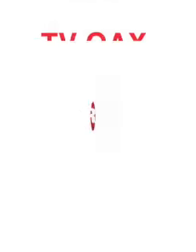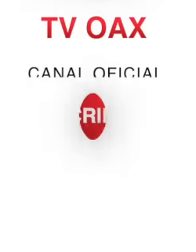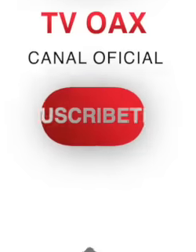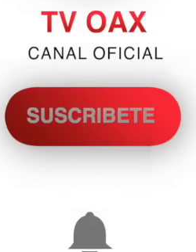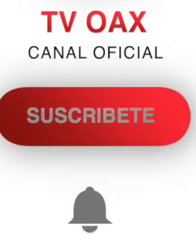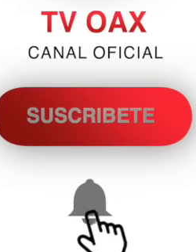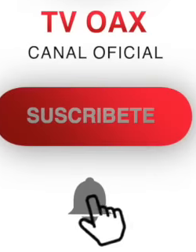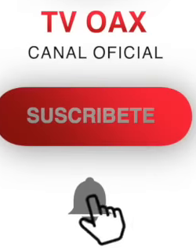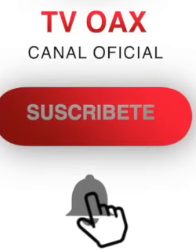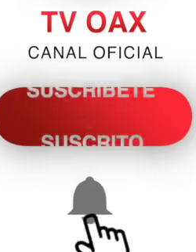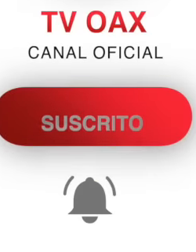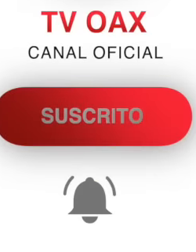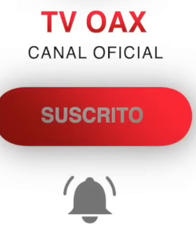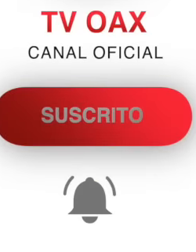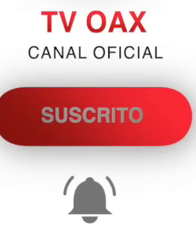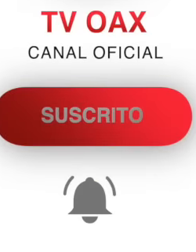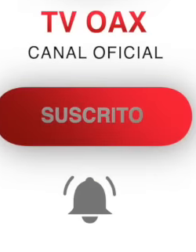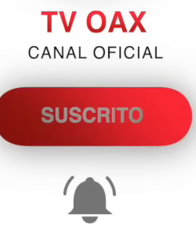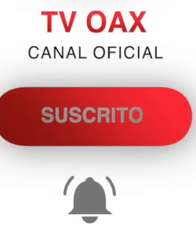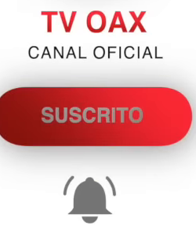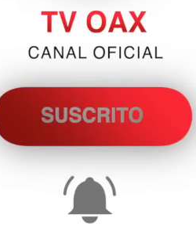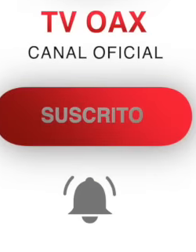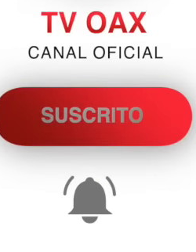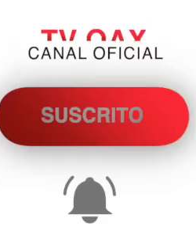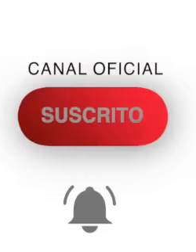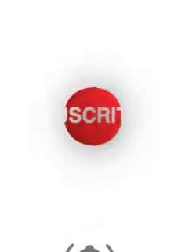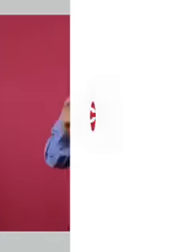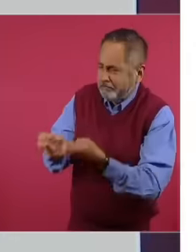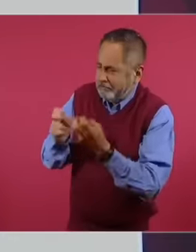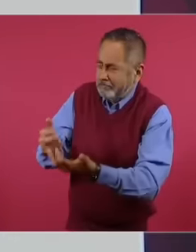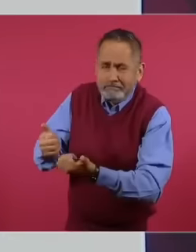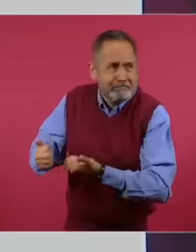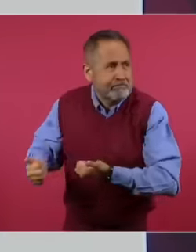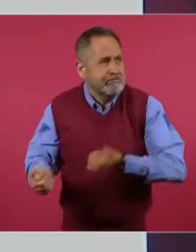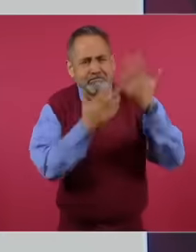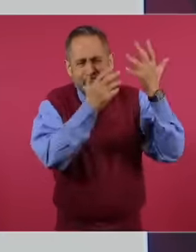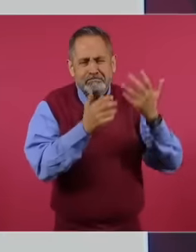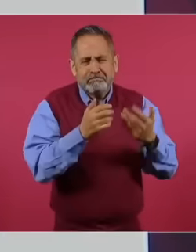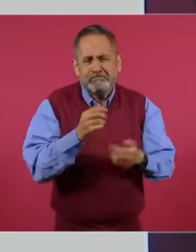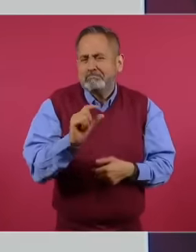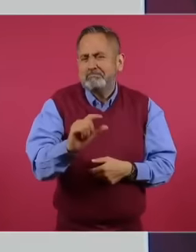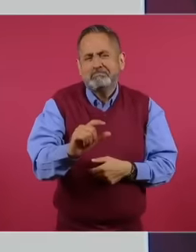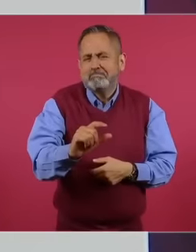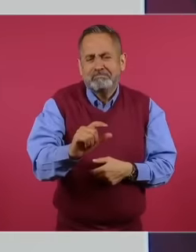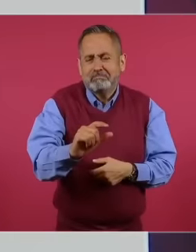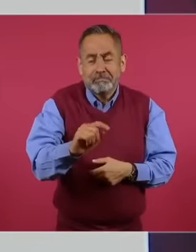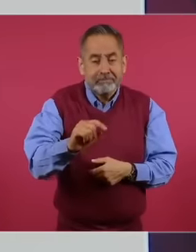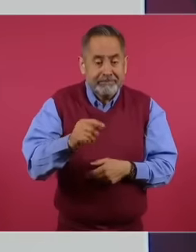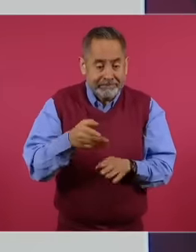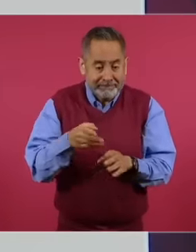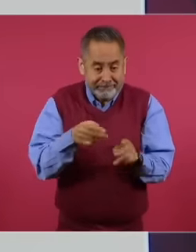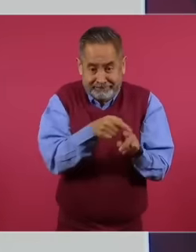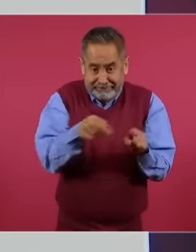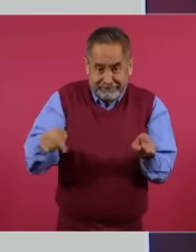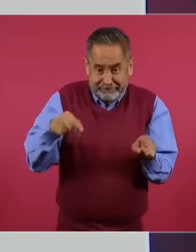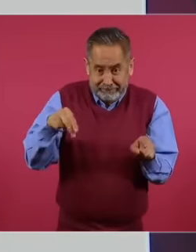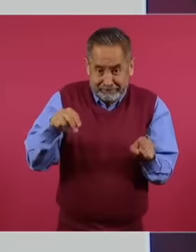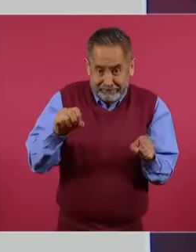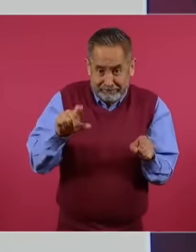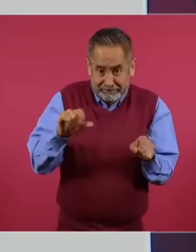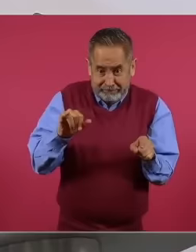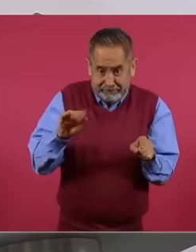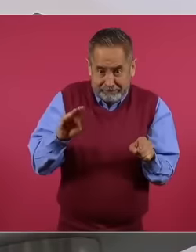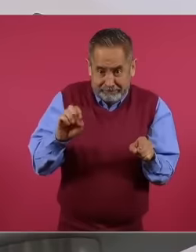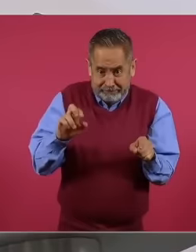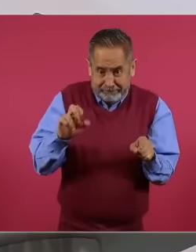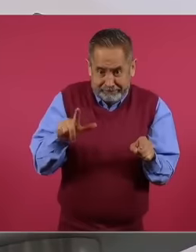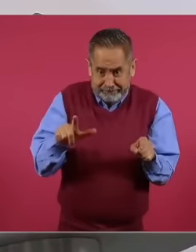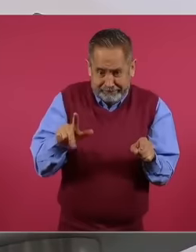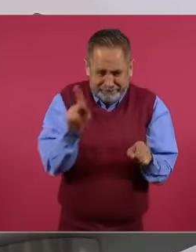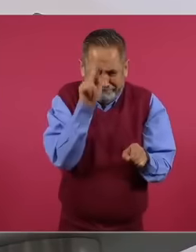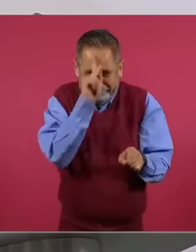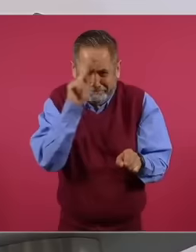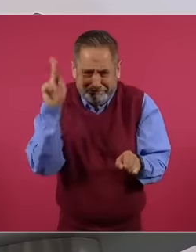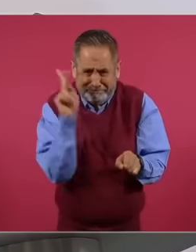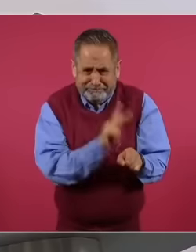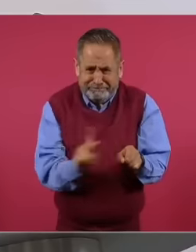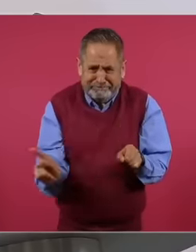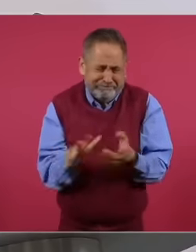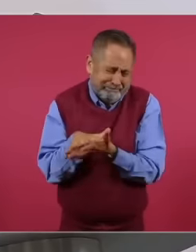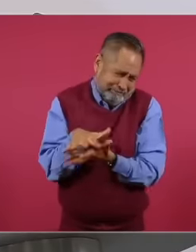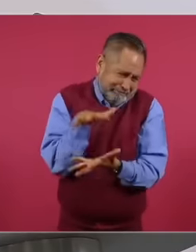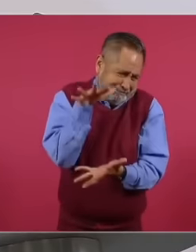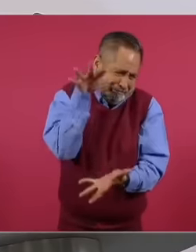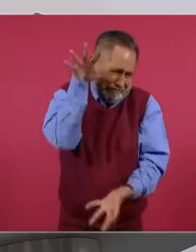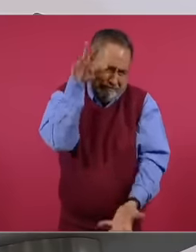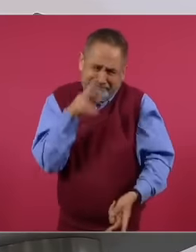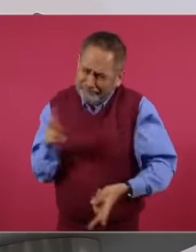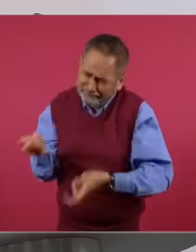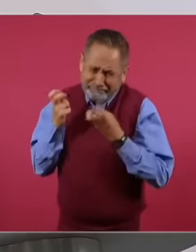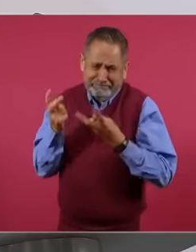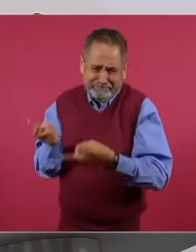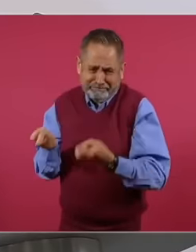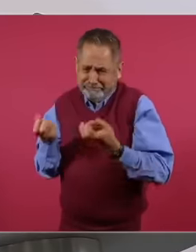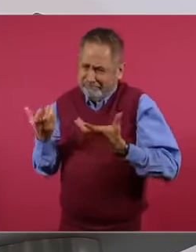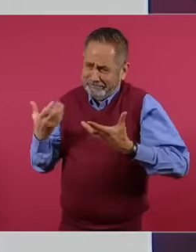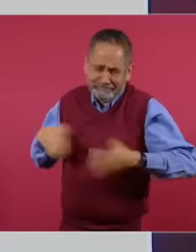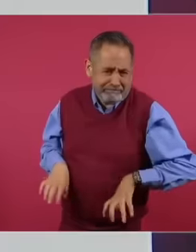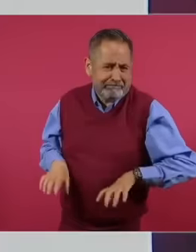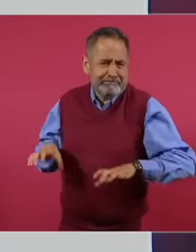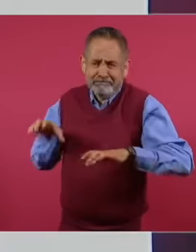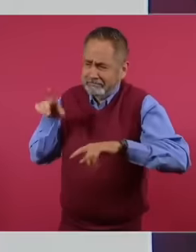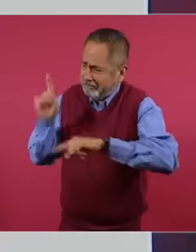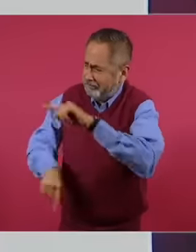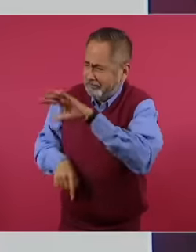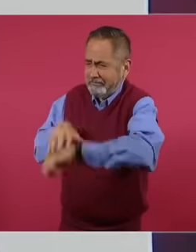it is compared to the great looting that It was carried out in 36 years of the